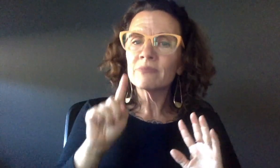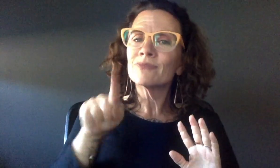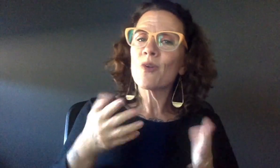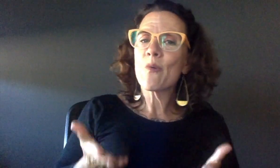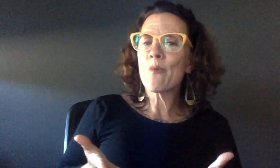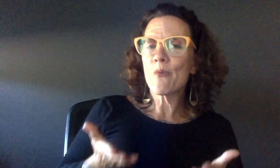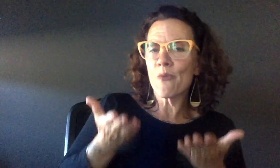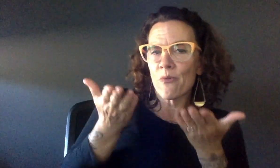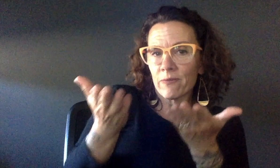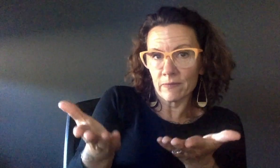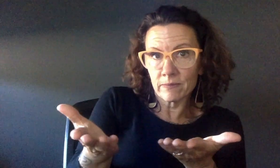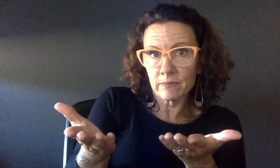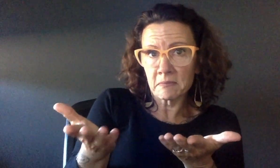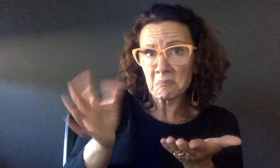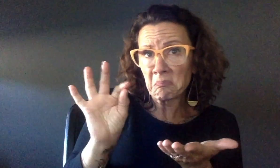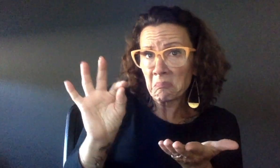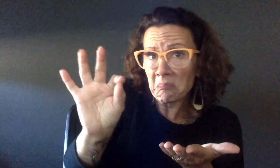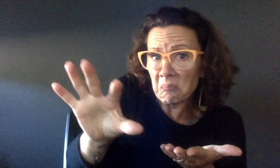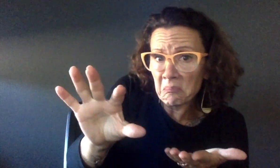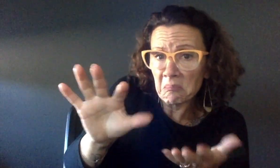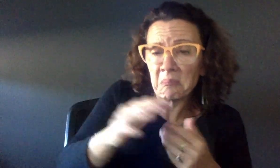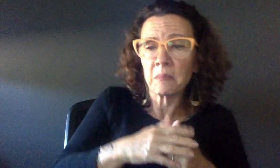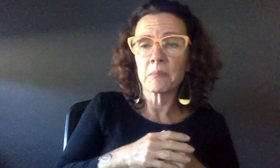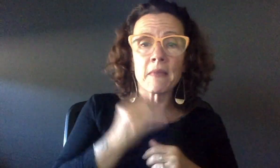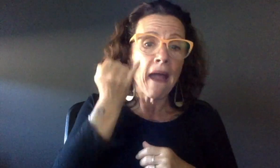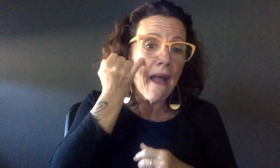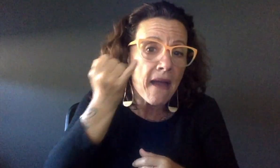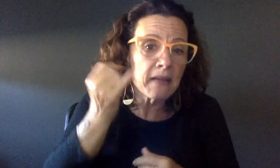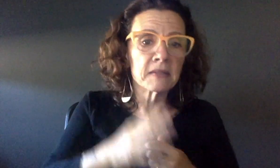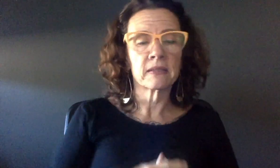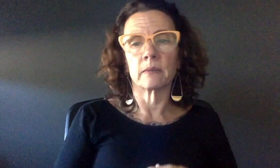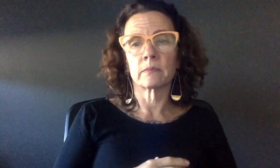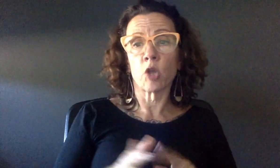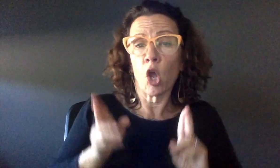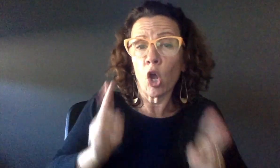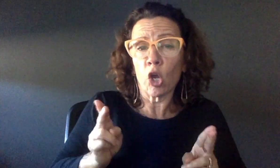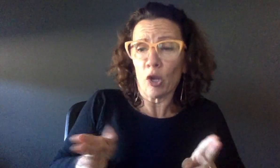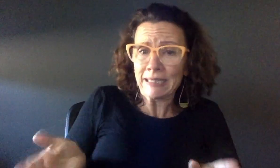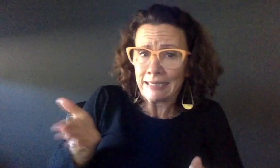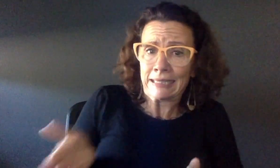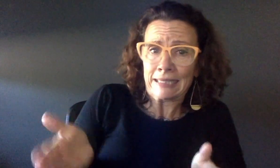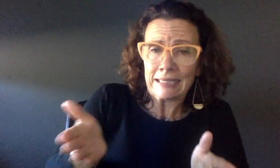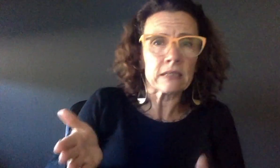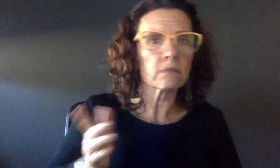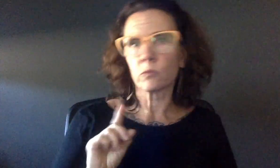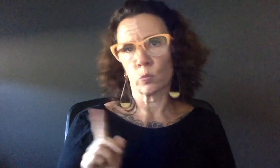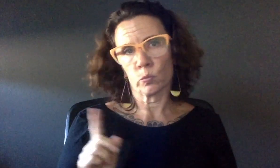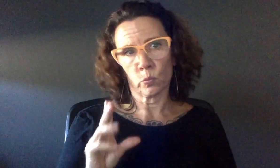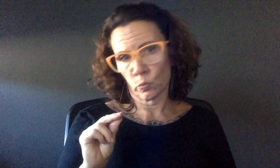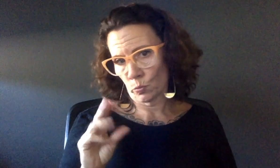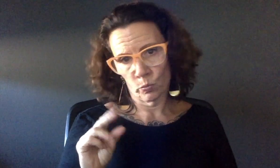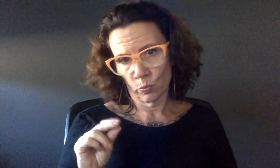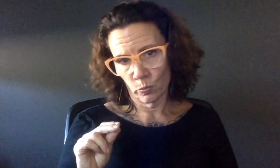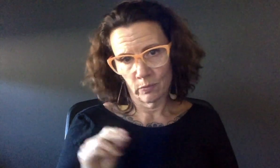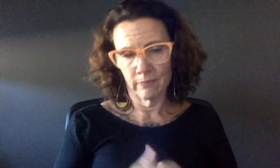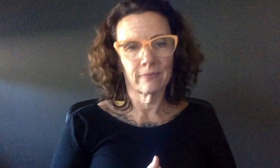Offer respectful suggestions; no one should be hurried along;